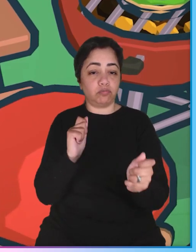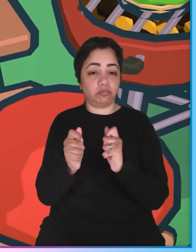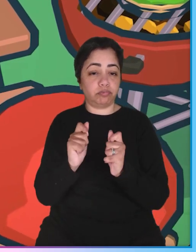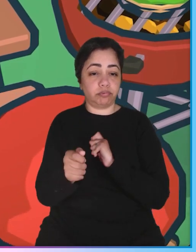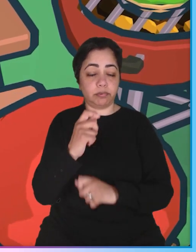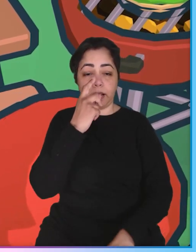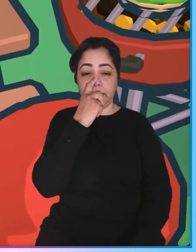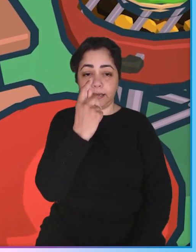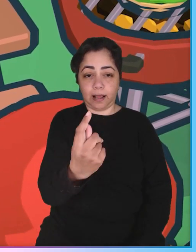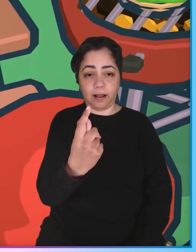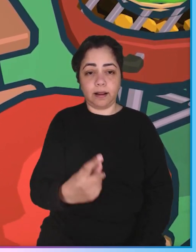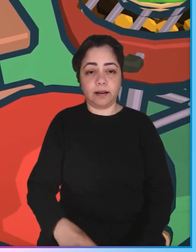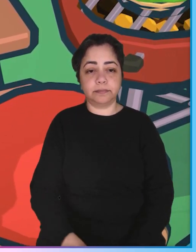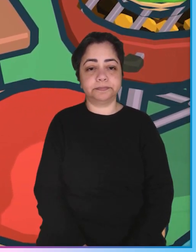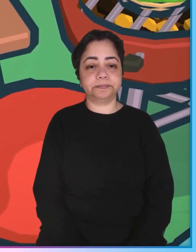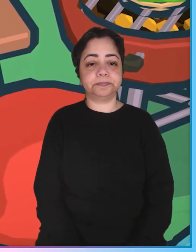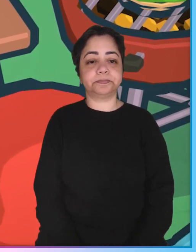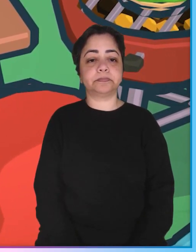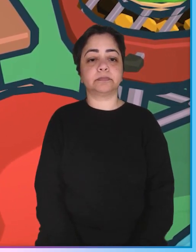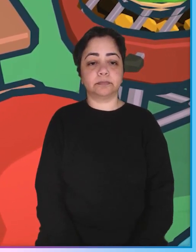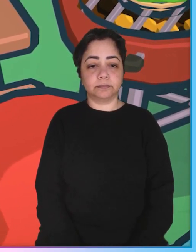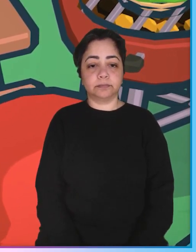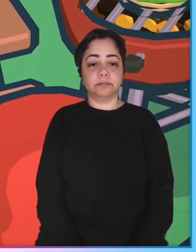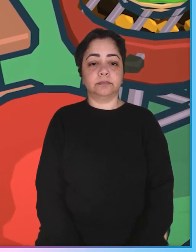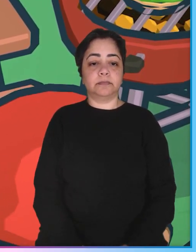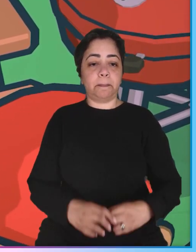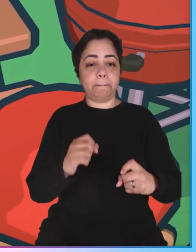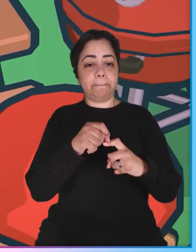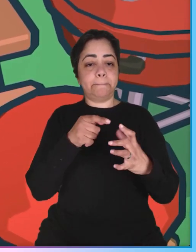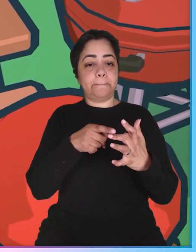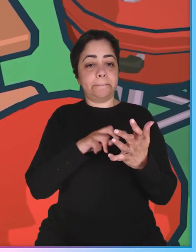solutions to some of the accessibility challenges we face can be difficult